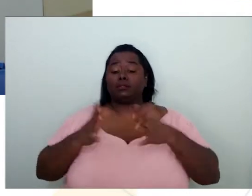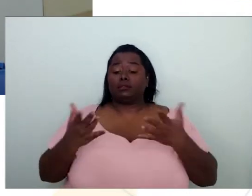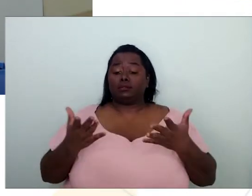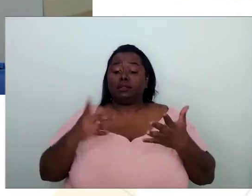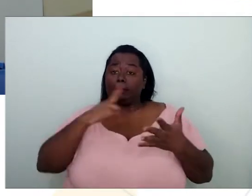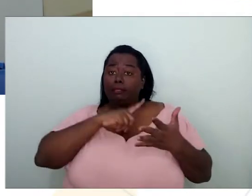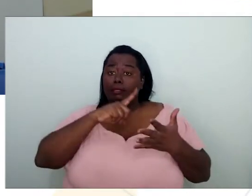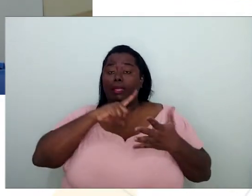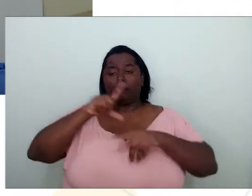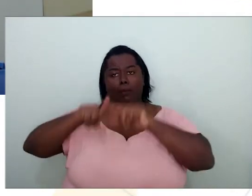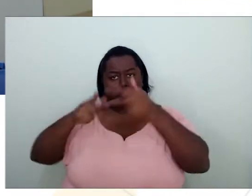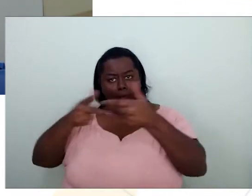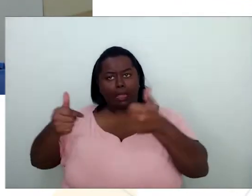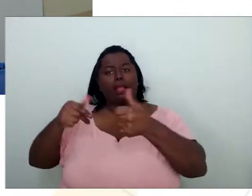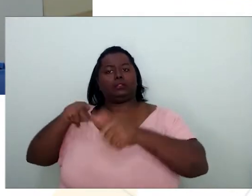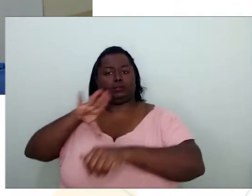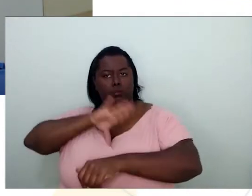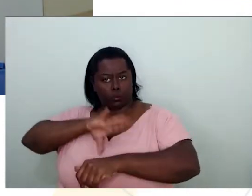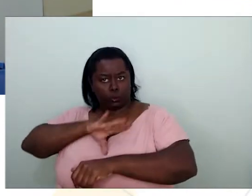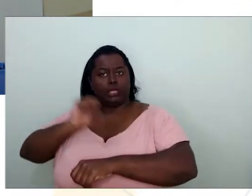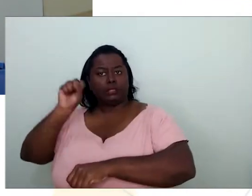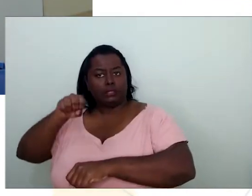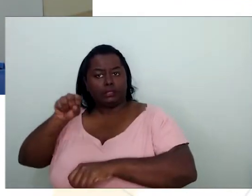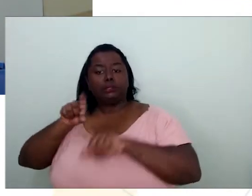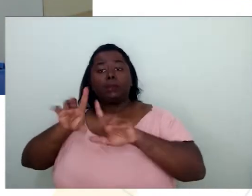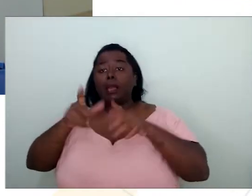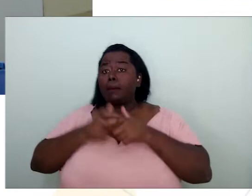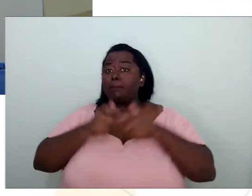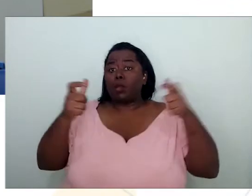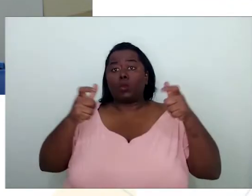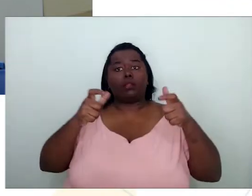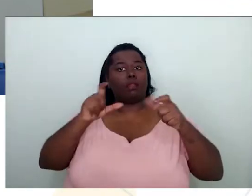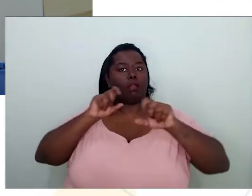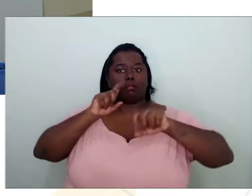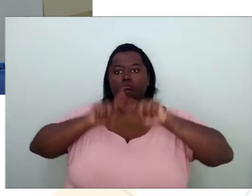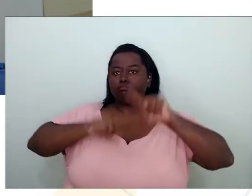us when we talk about open educational resources we're talking about open